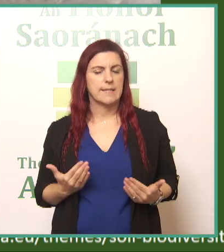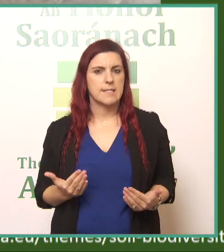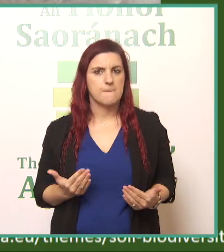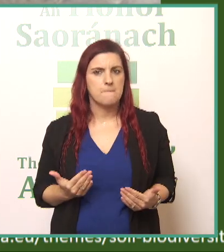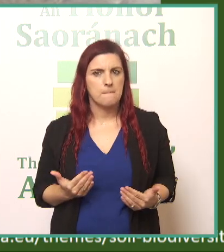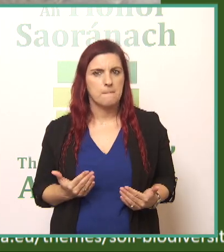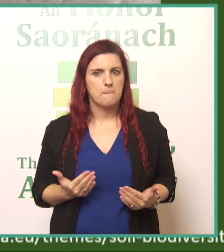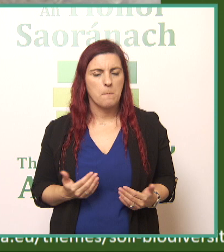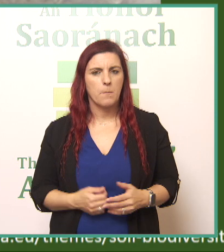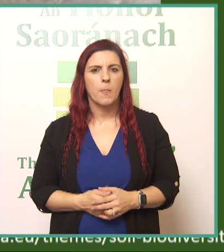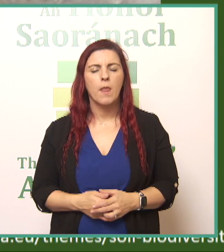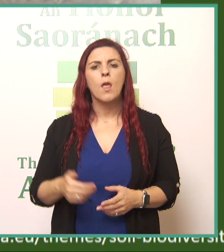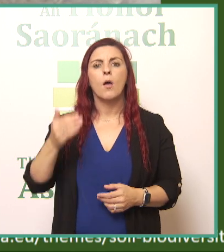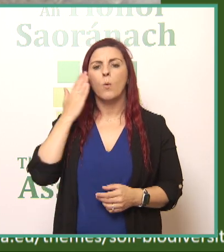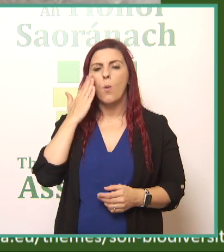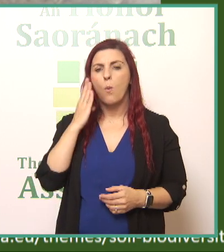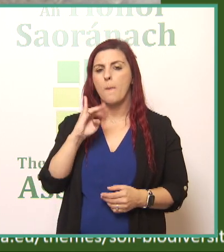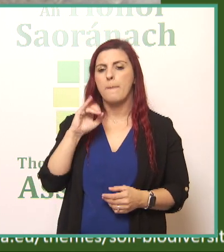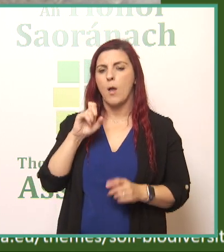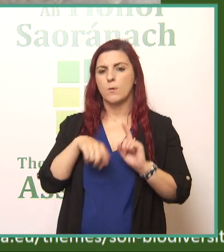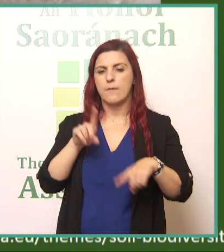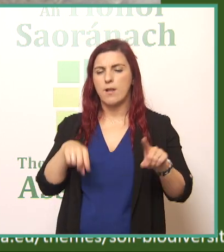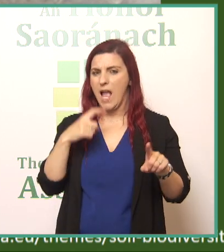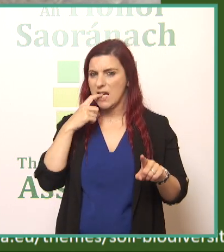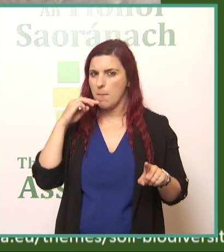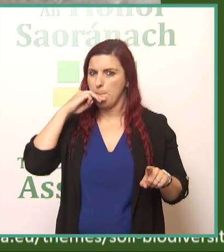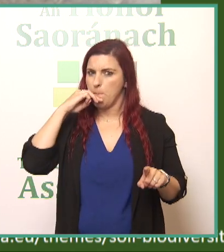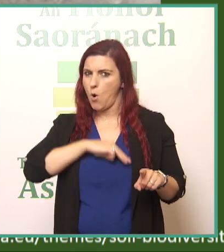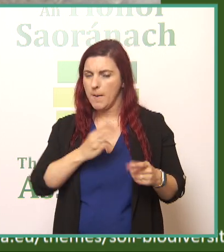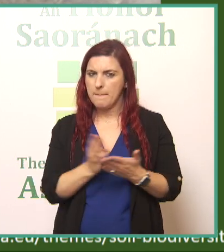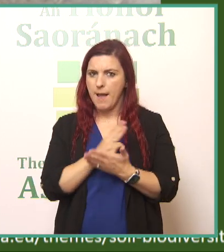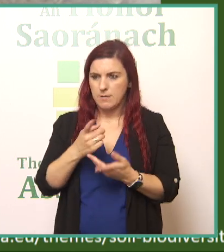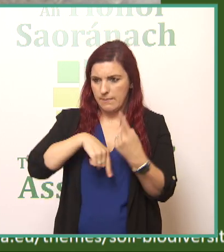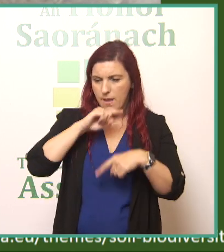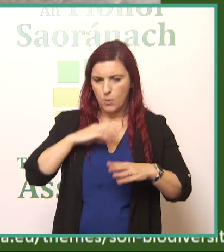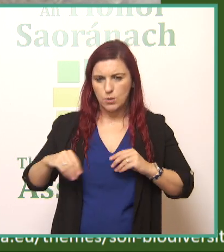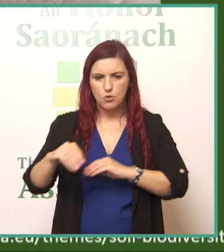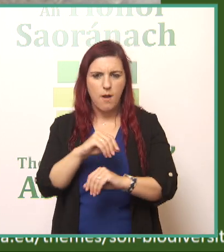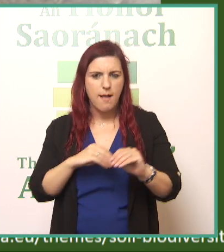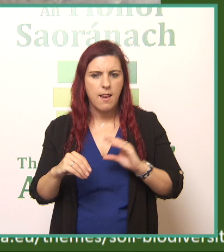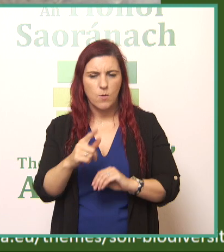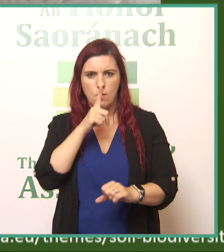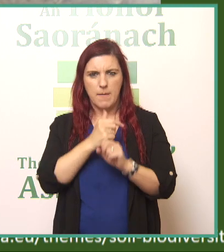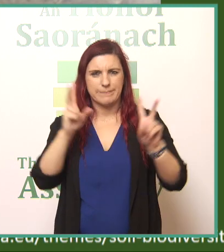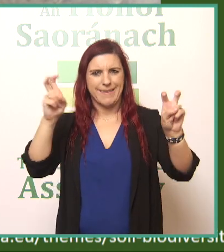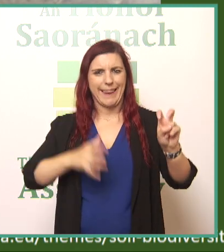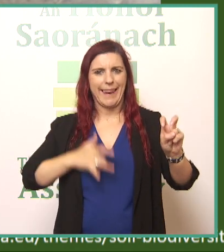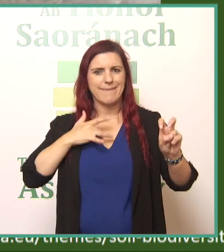biodiversity is a hugely important component of our soils we talk about living soils and this just